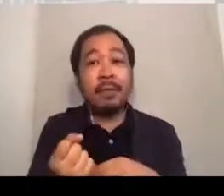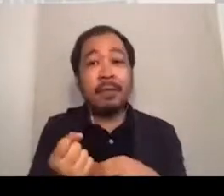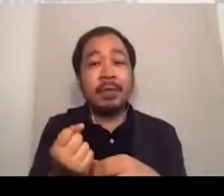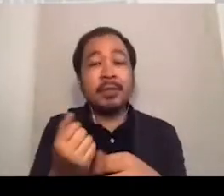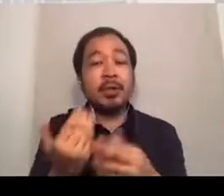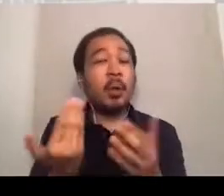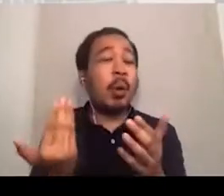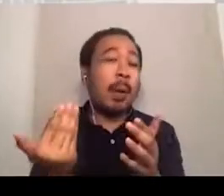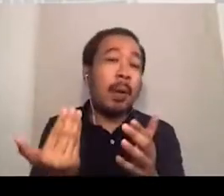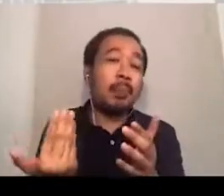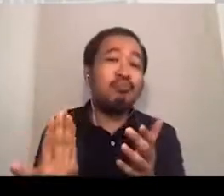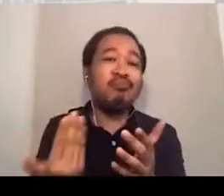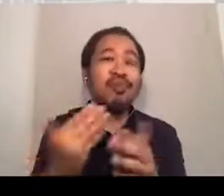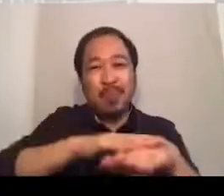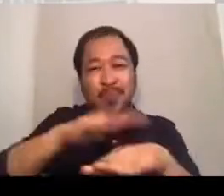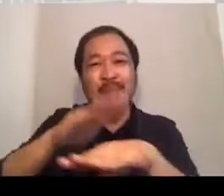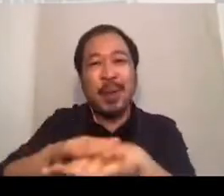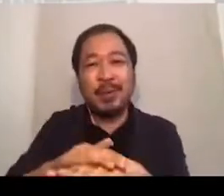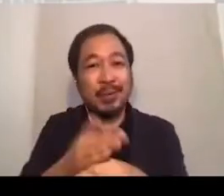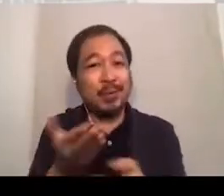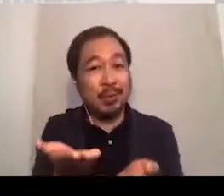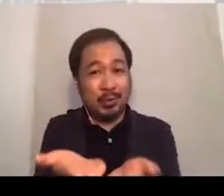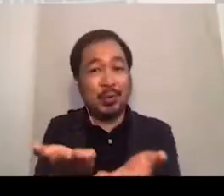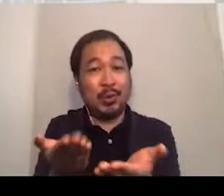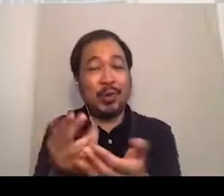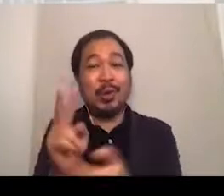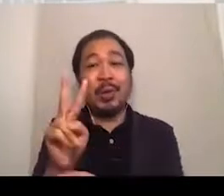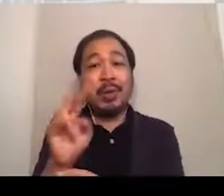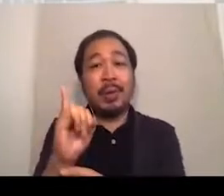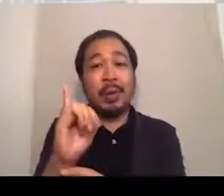we will make sure that all of the material that we can get our hands on that